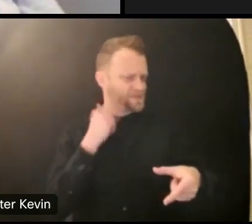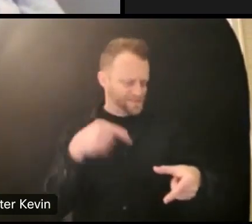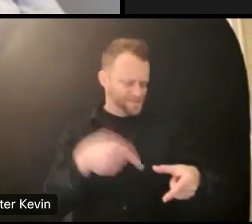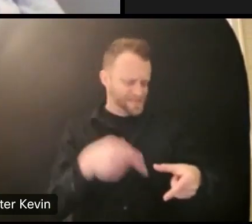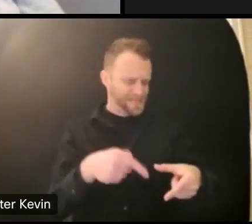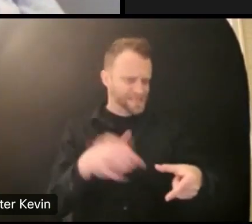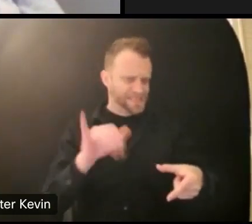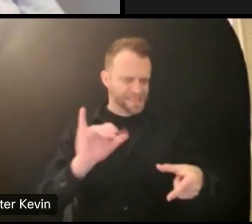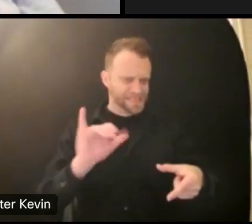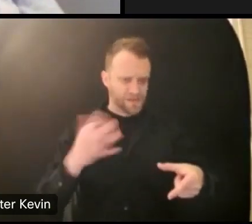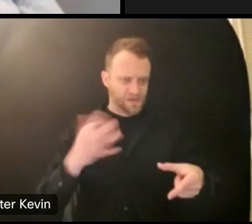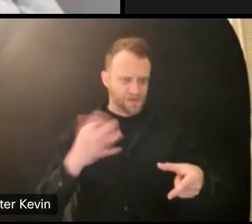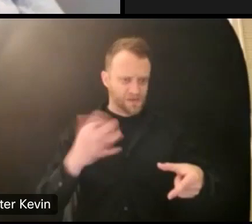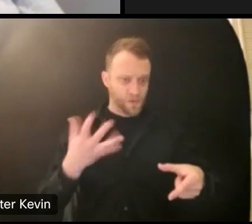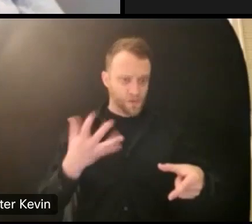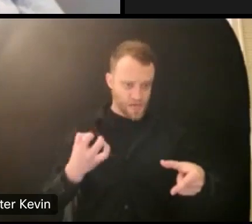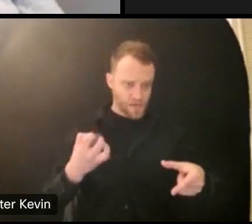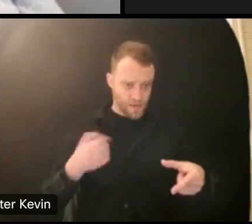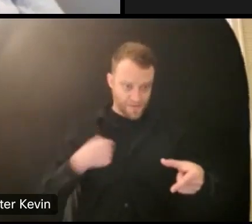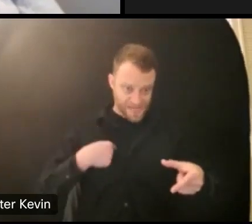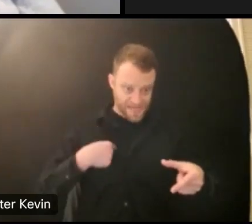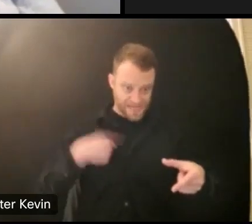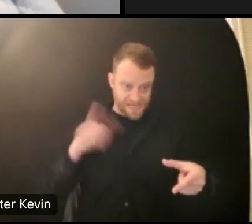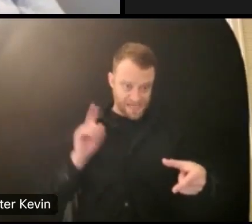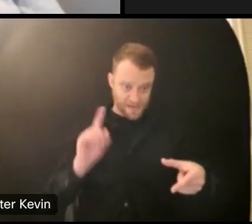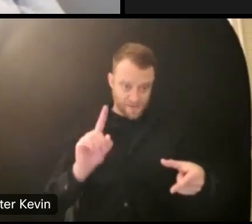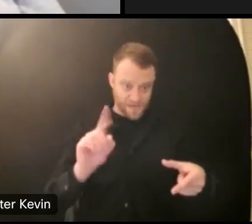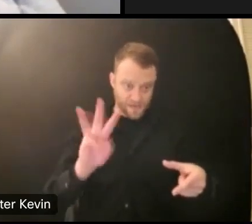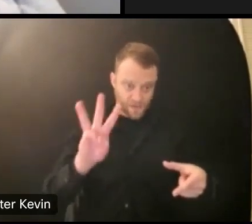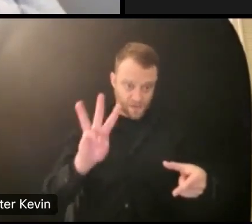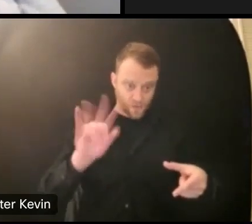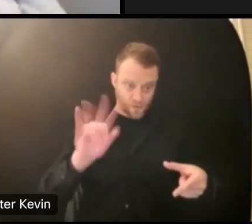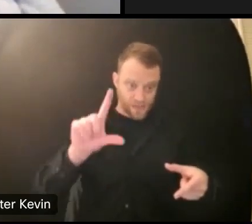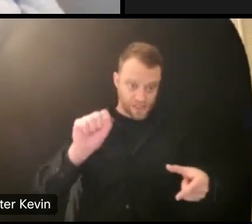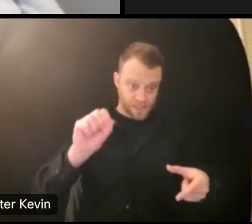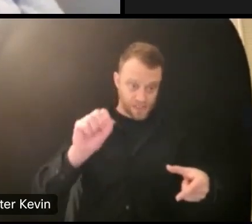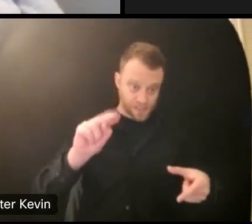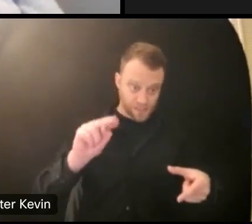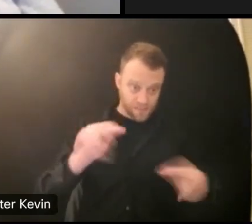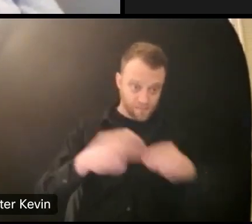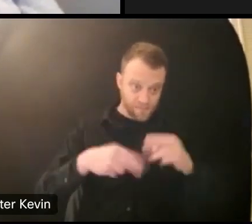and coming into the Wilson building, at least, they don't observe that you're an ANC Commissioner